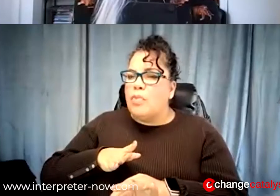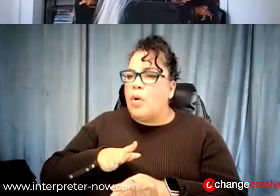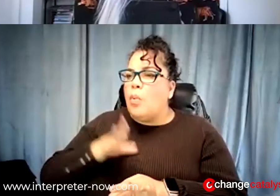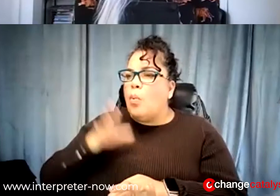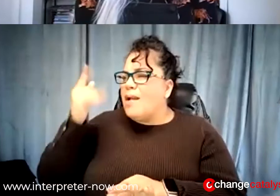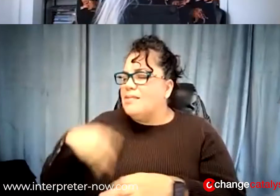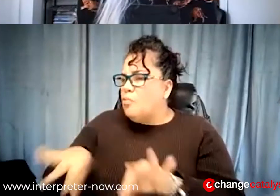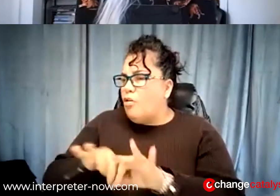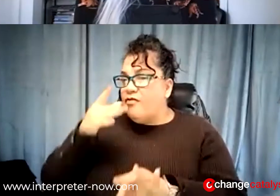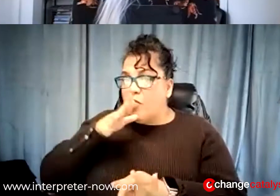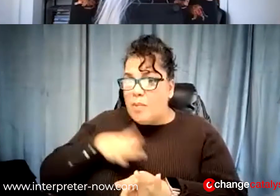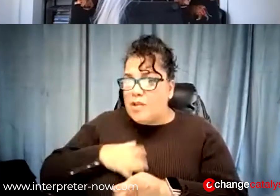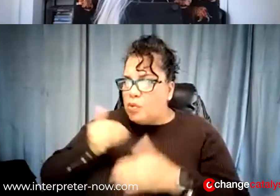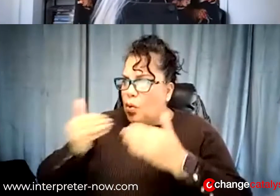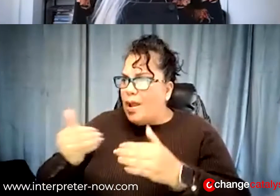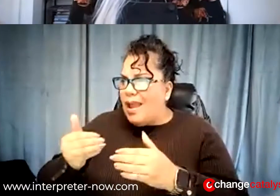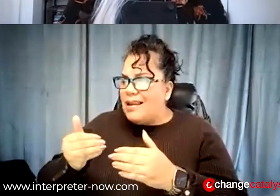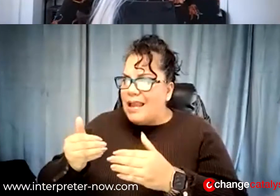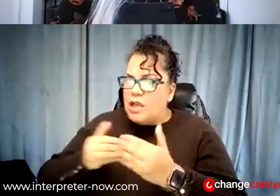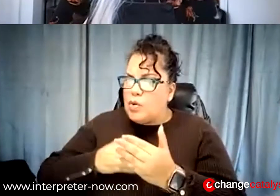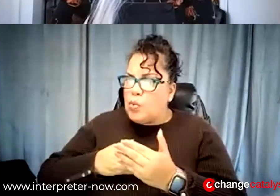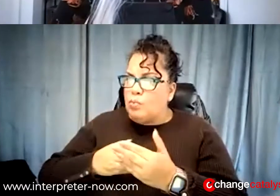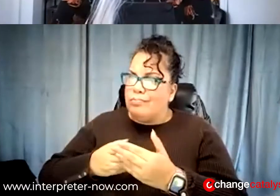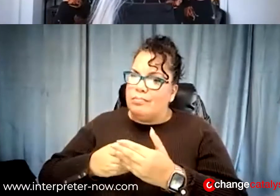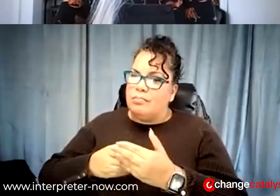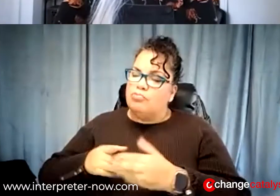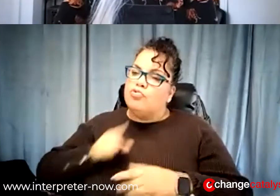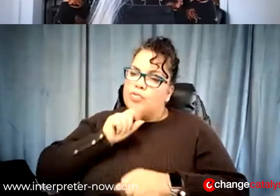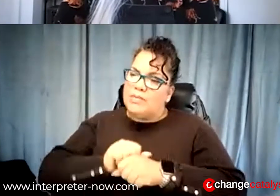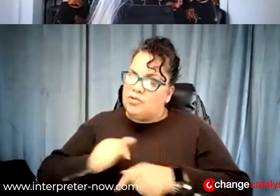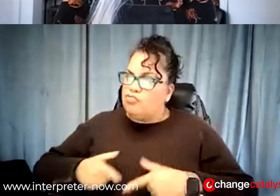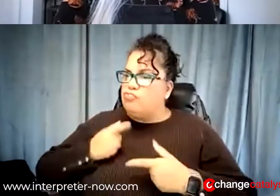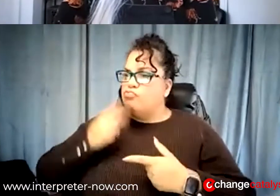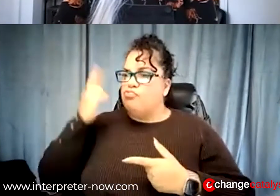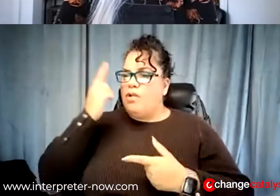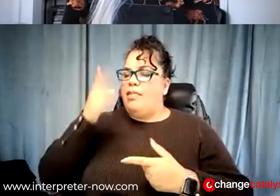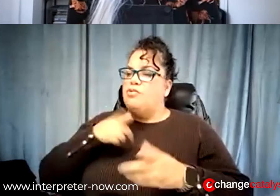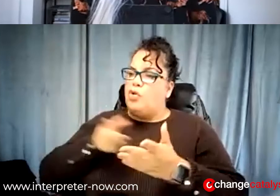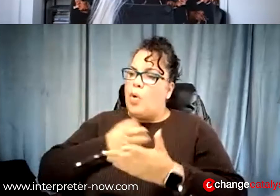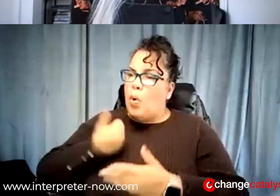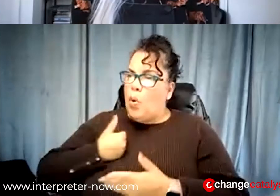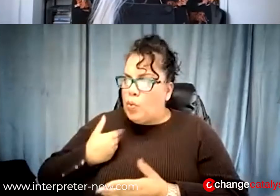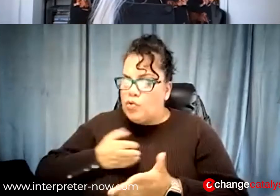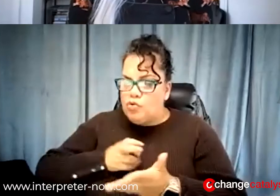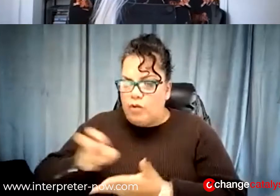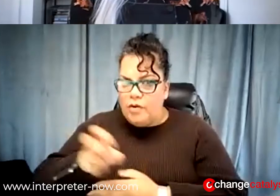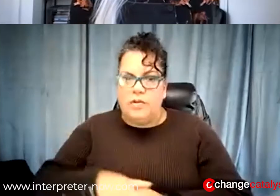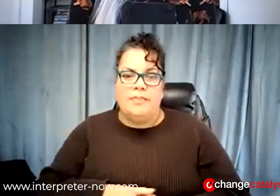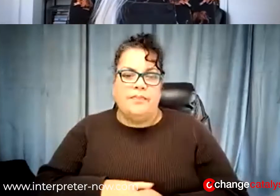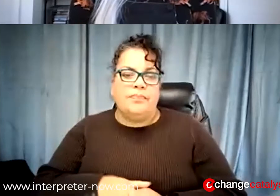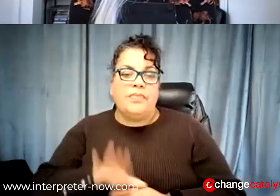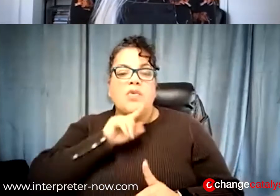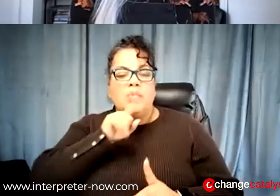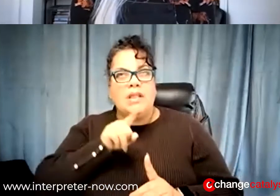Well, I guess the initial "why" was very observation-based, which is that myself